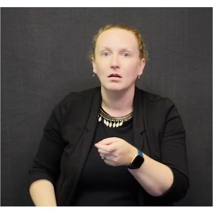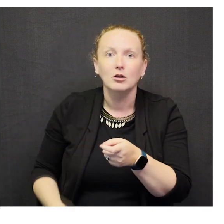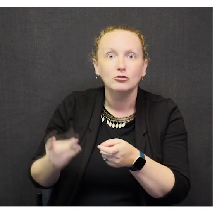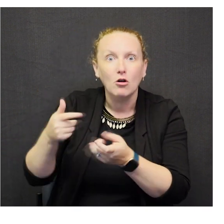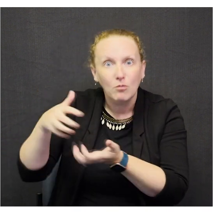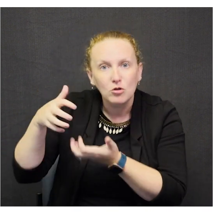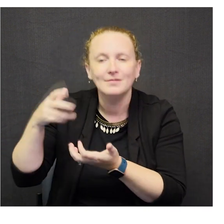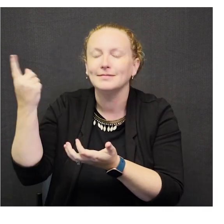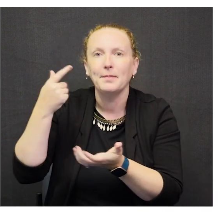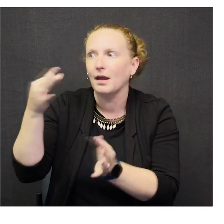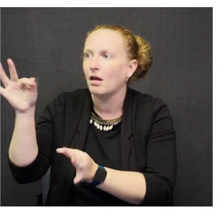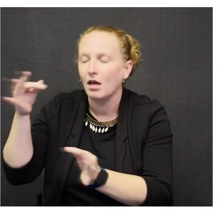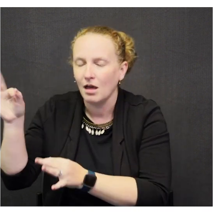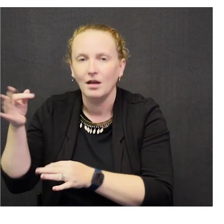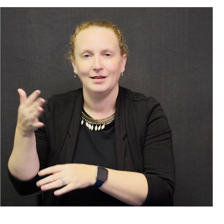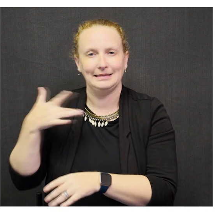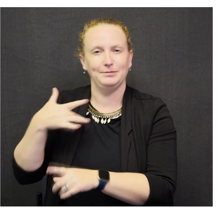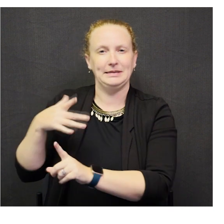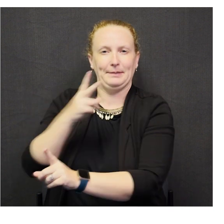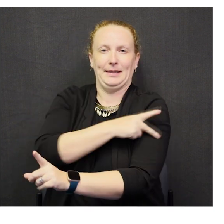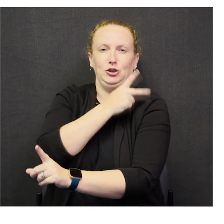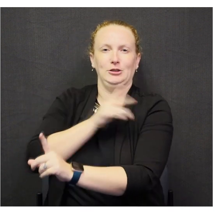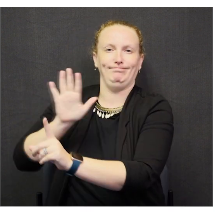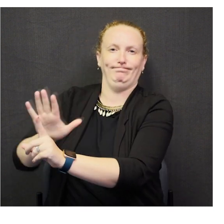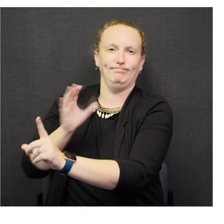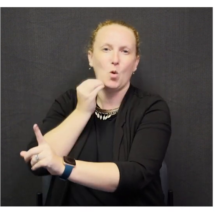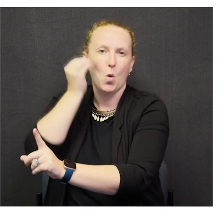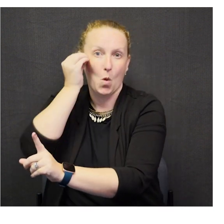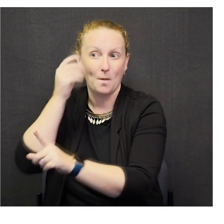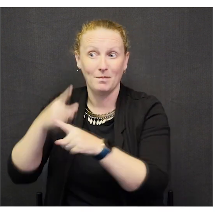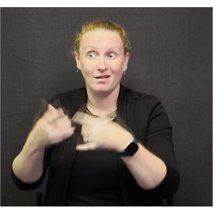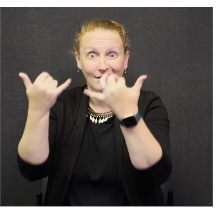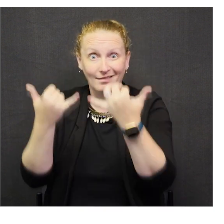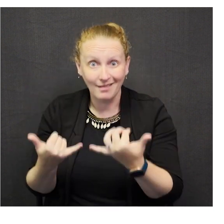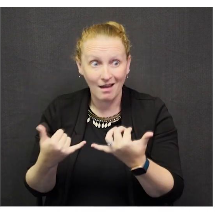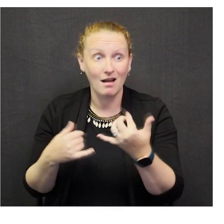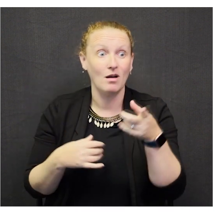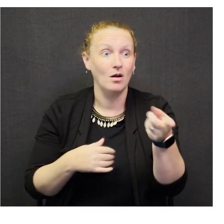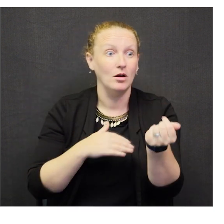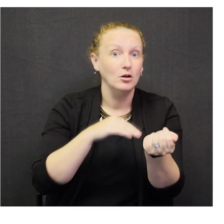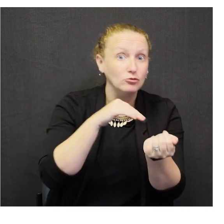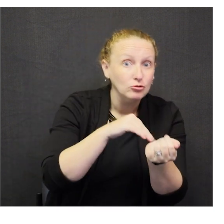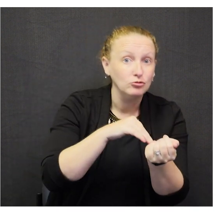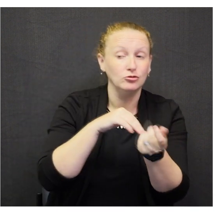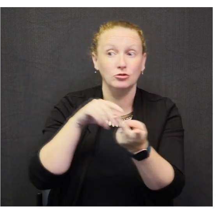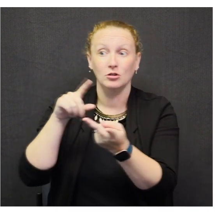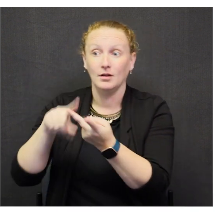with with quarantine and confinement and how to make working from home work for them. I